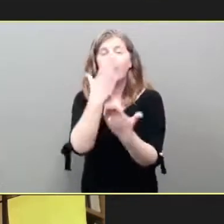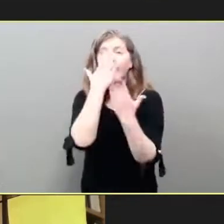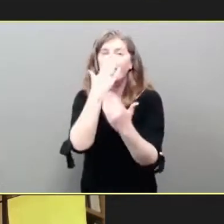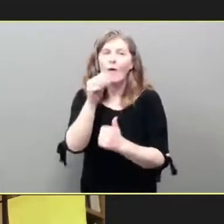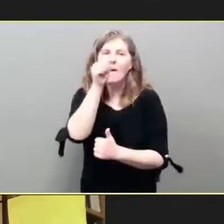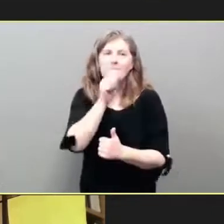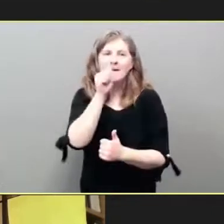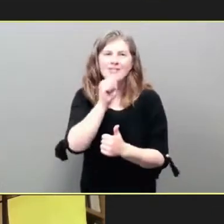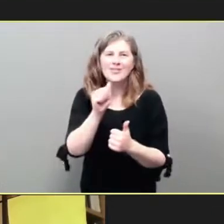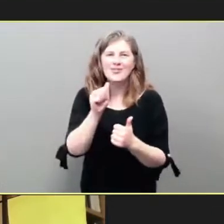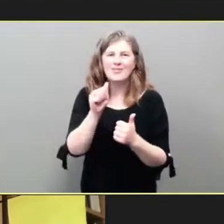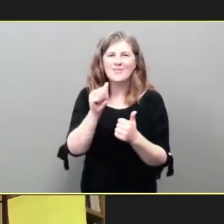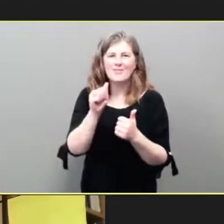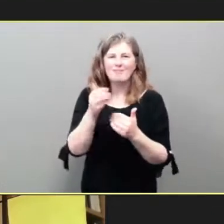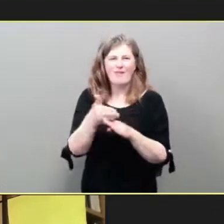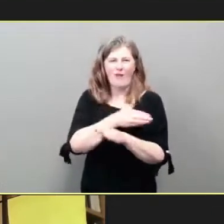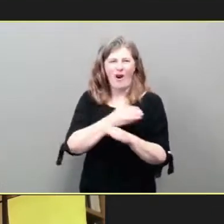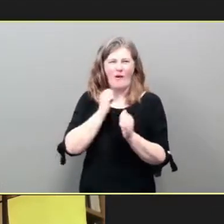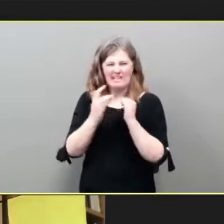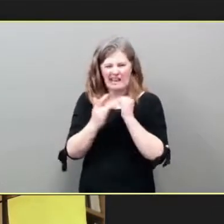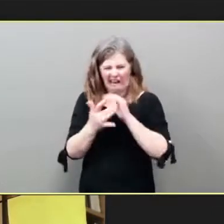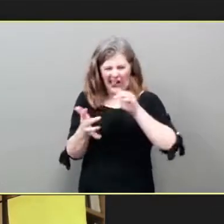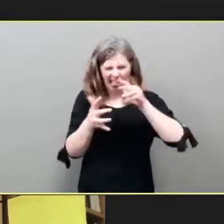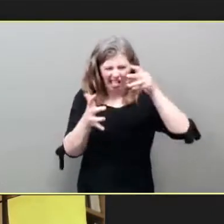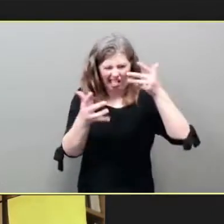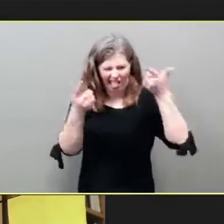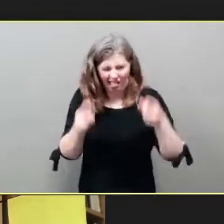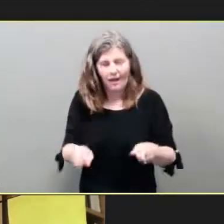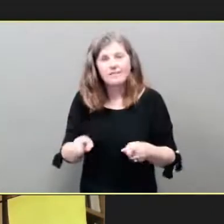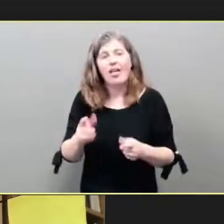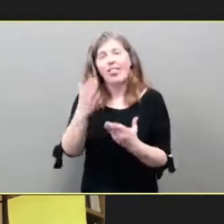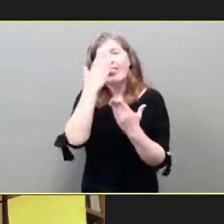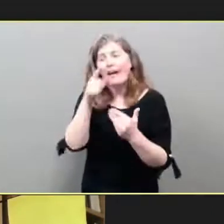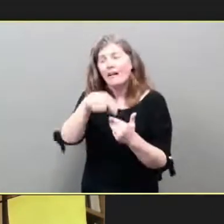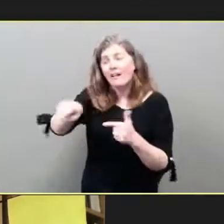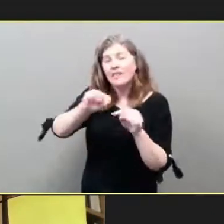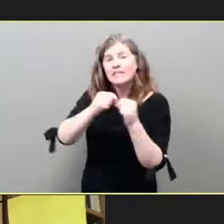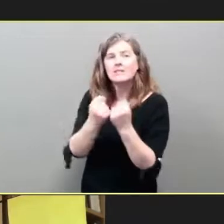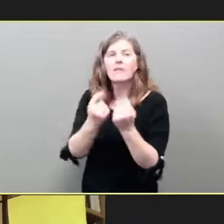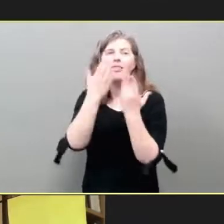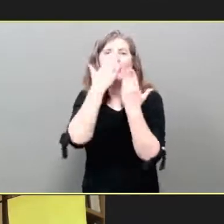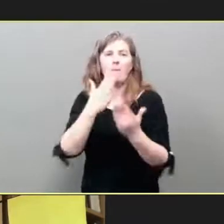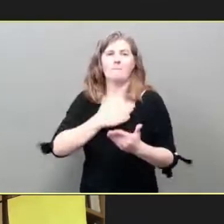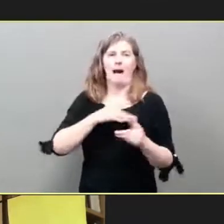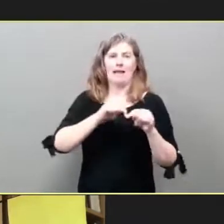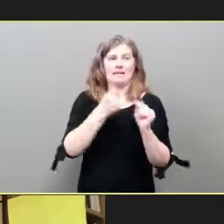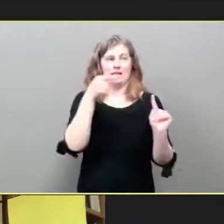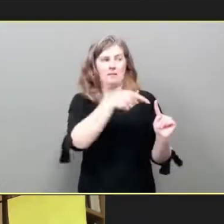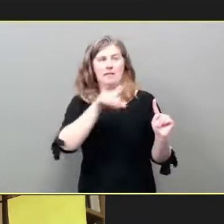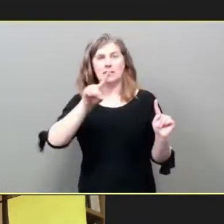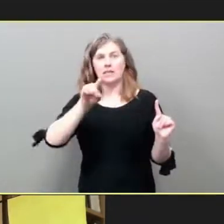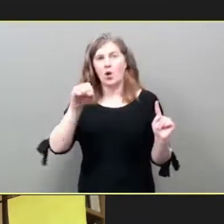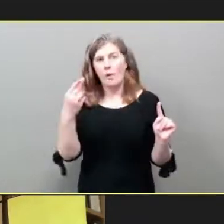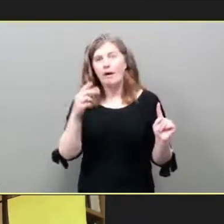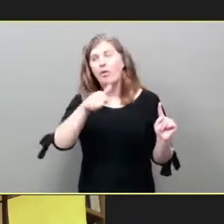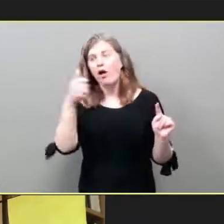on with some of our technical glitches. And I really think the team and I definitely thank my team at D. O. H. And the other agencies for their work